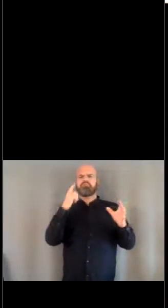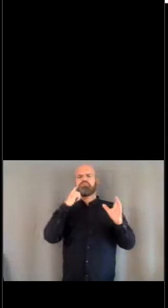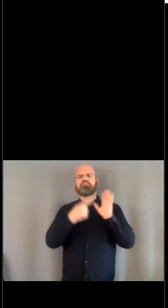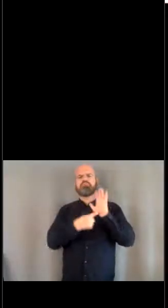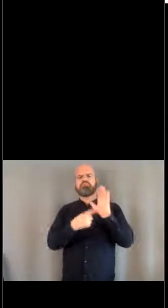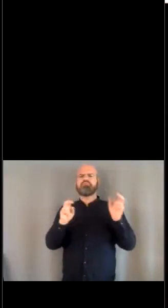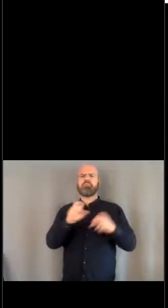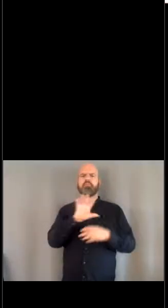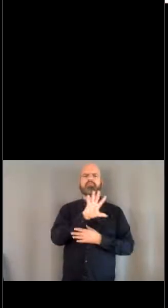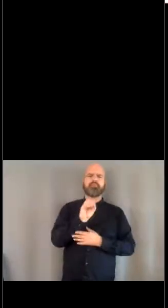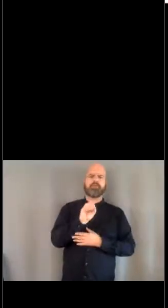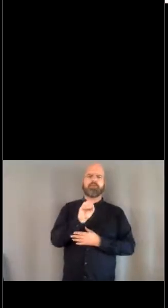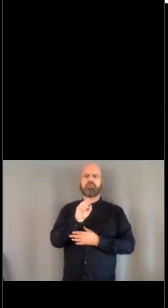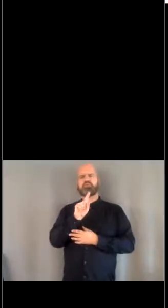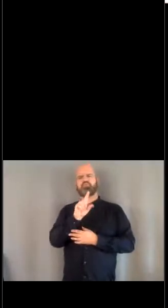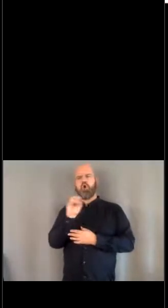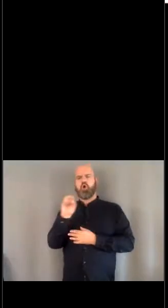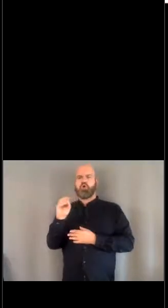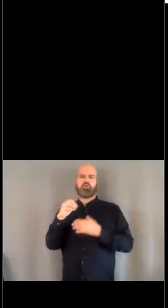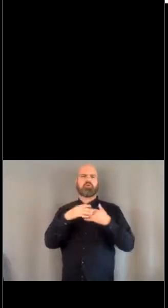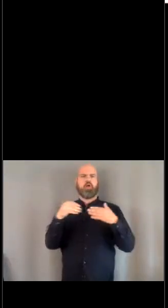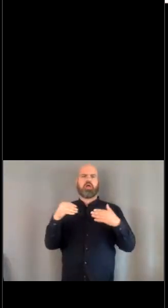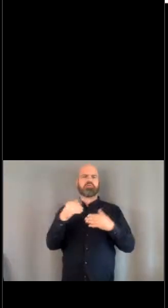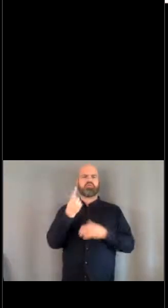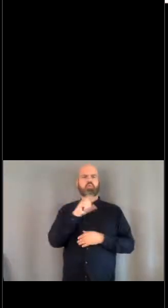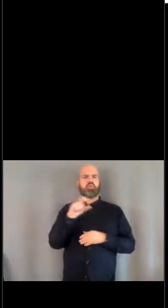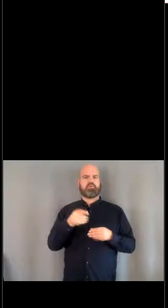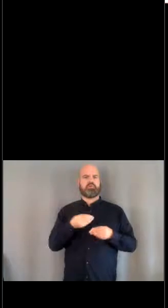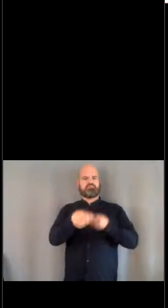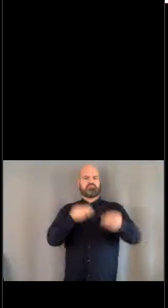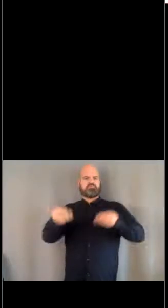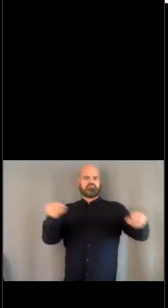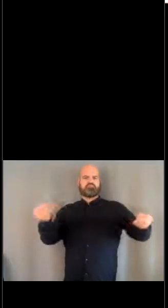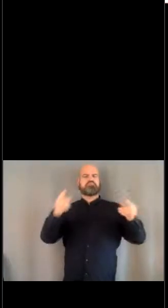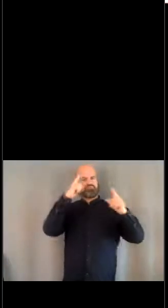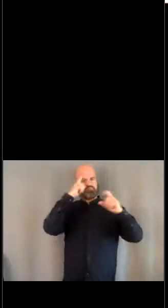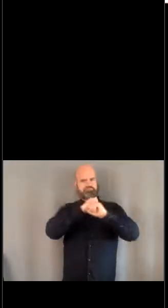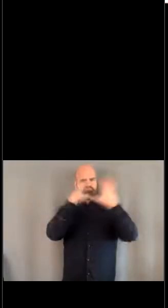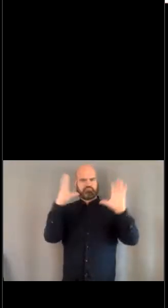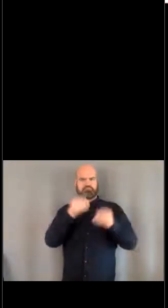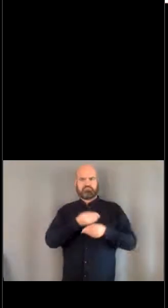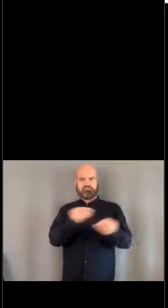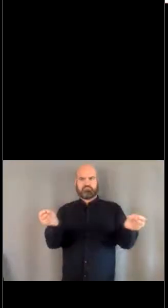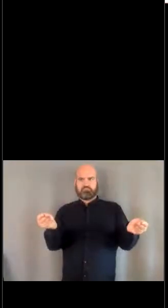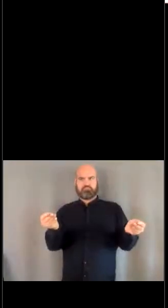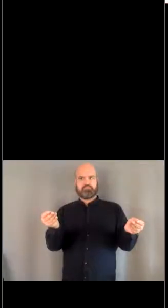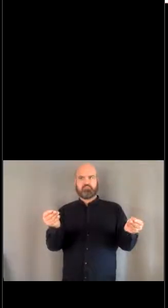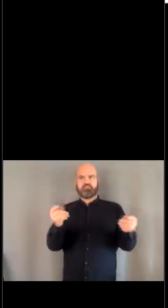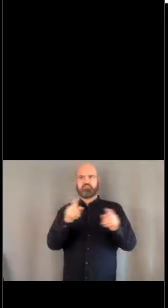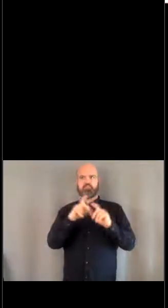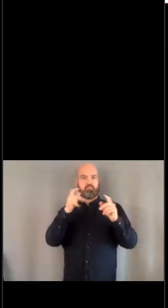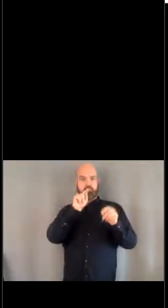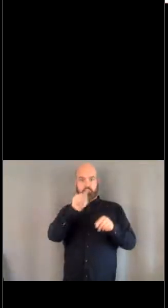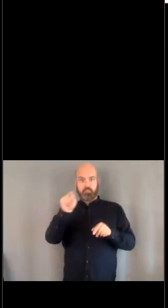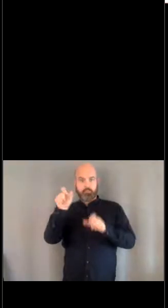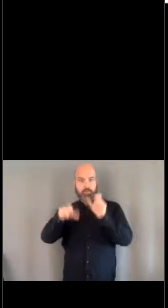we might be greatly under providing benefits for people and actually over providing for others.